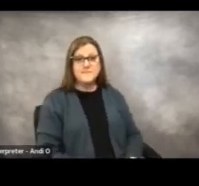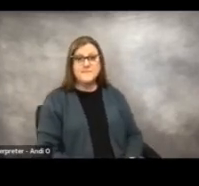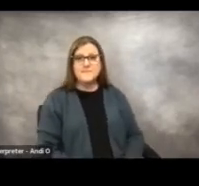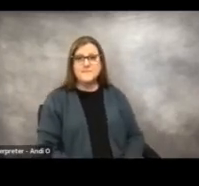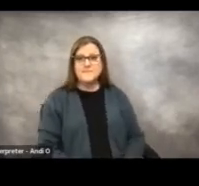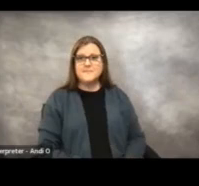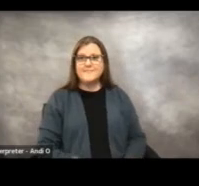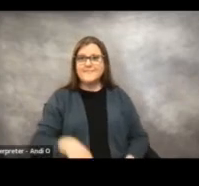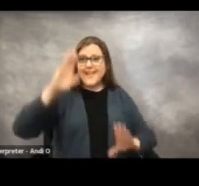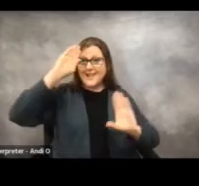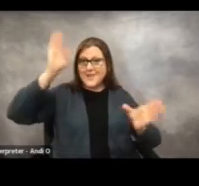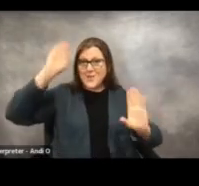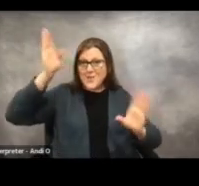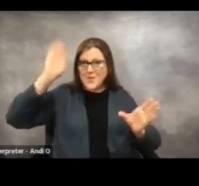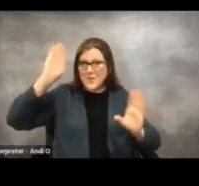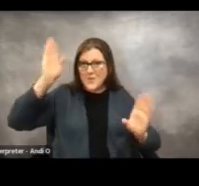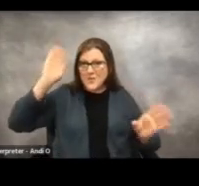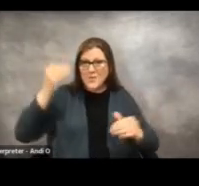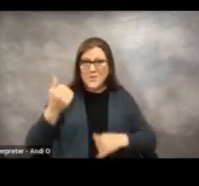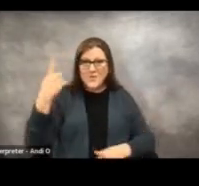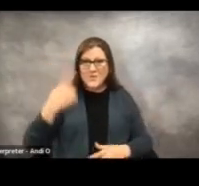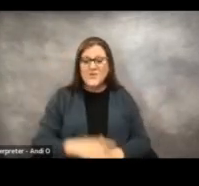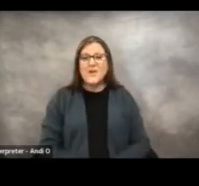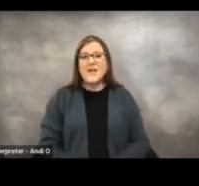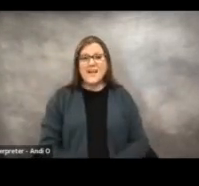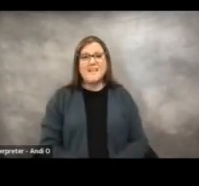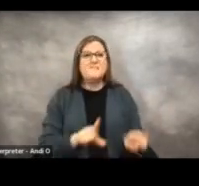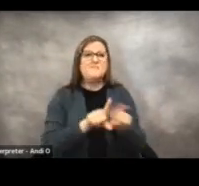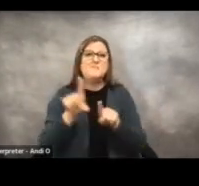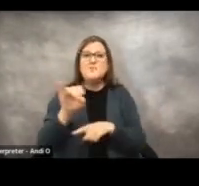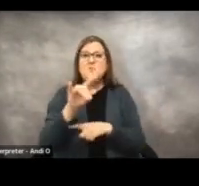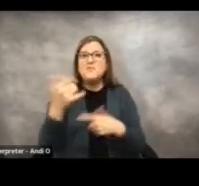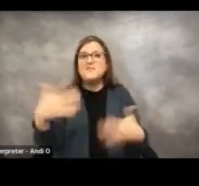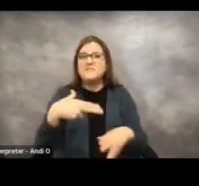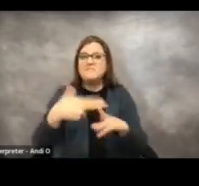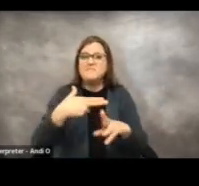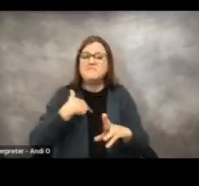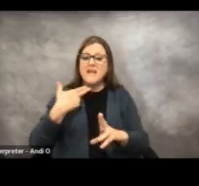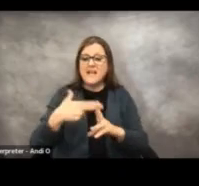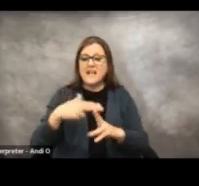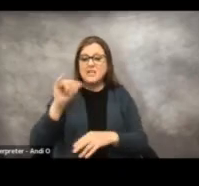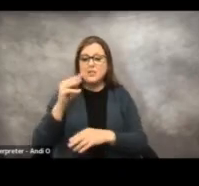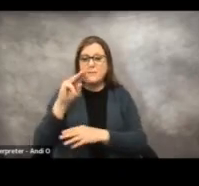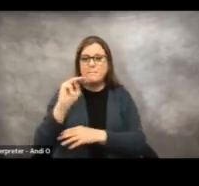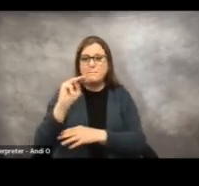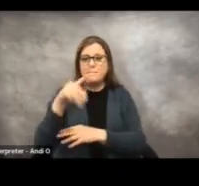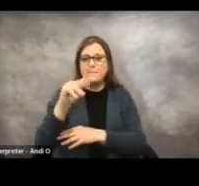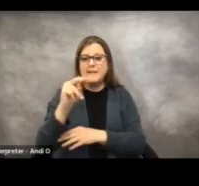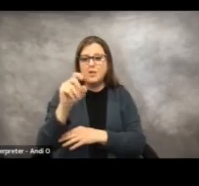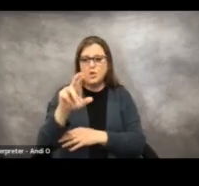Jim Pender: Well, hello, everyone. As Judy mentioned, my name is Jim Pender, and I am the grant manager for the